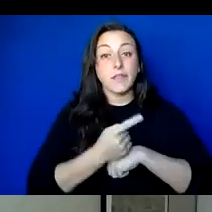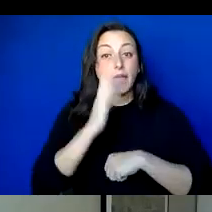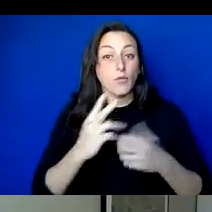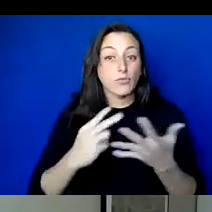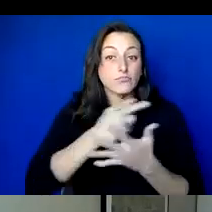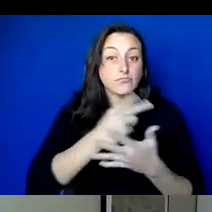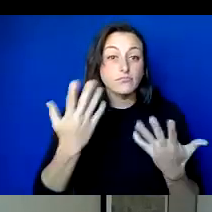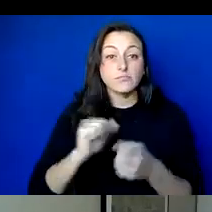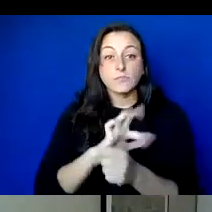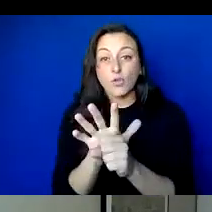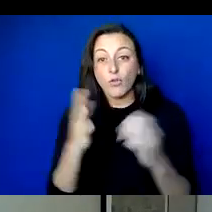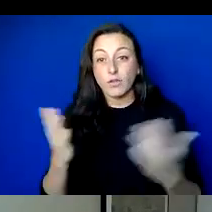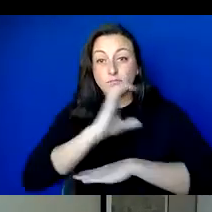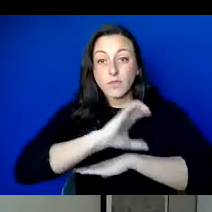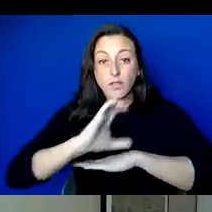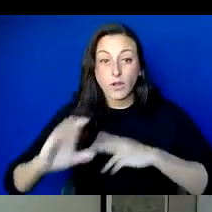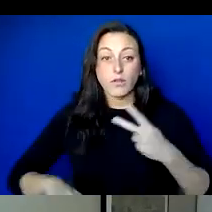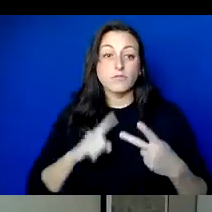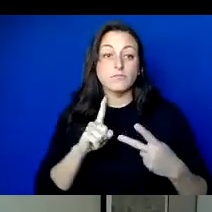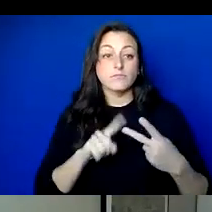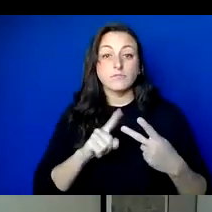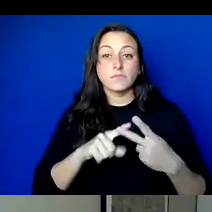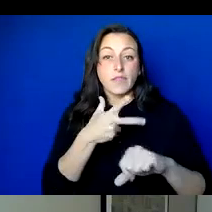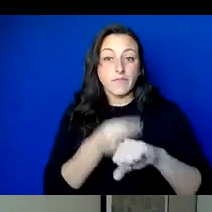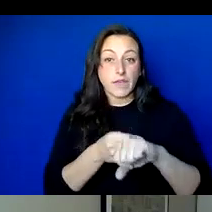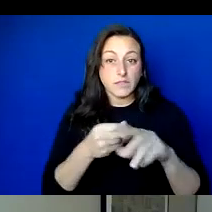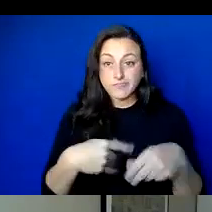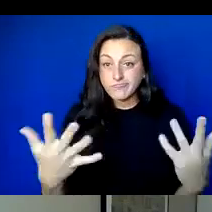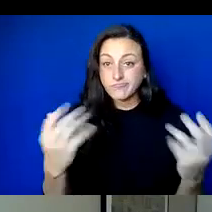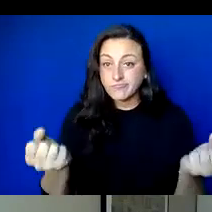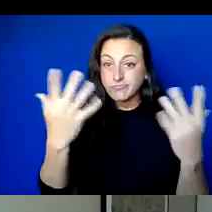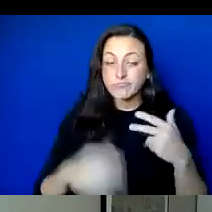COVID in Colorado as well as an update on the vaccine distribution and we'll have some news